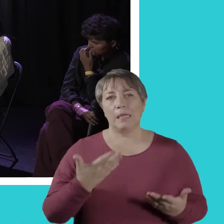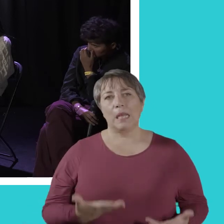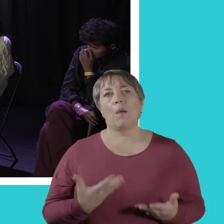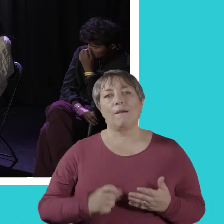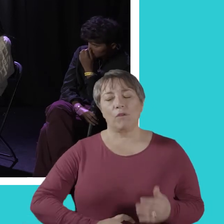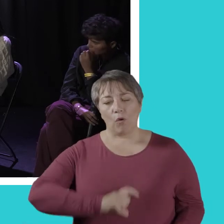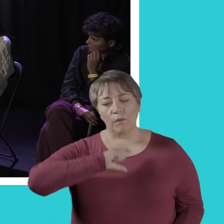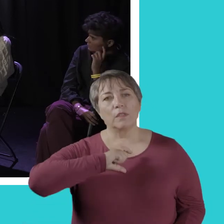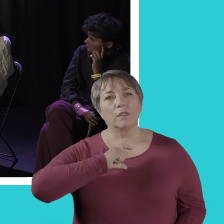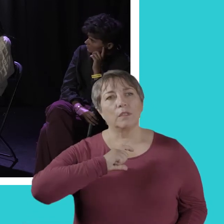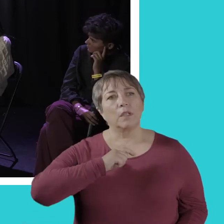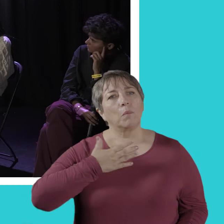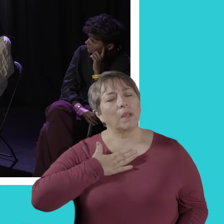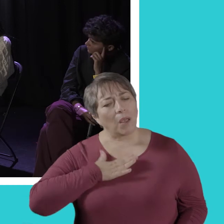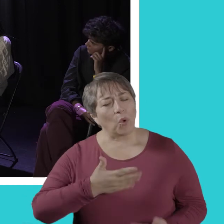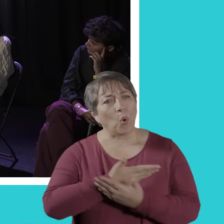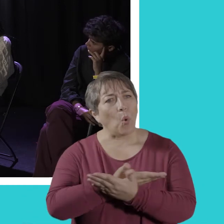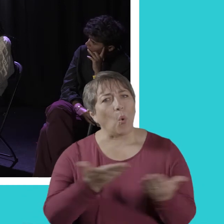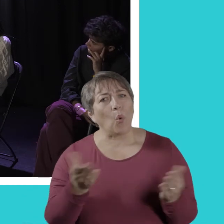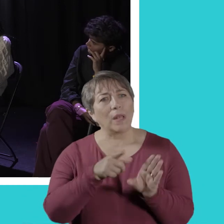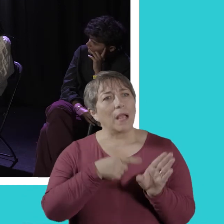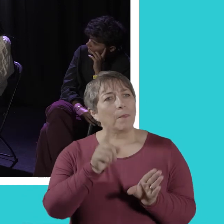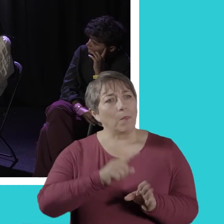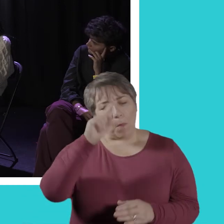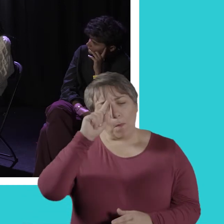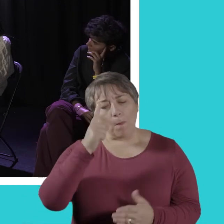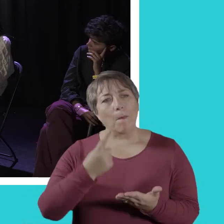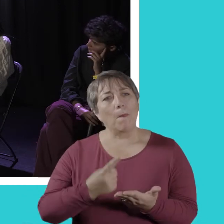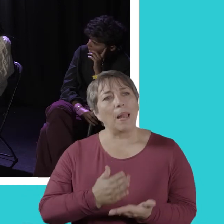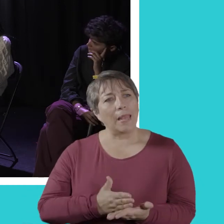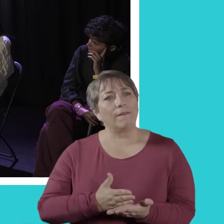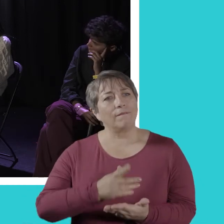ensure that all young people have confidence and believe in themselves because we can as people